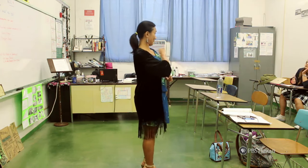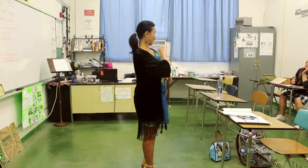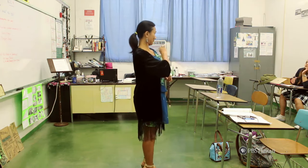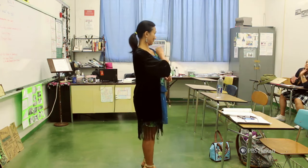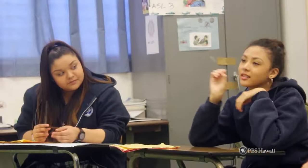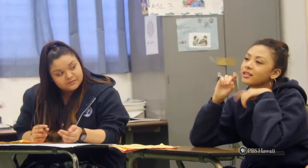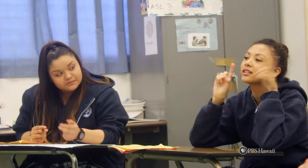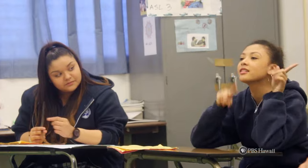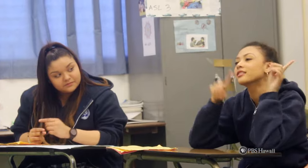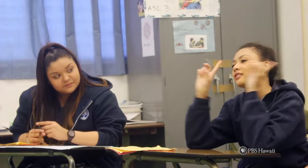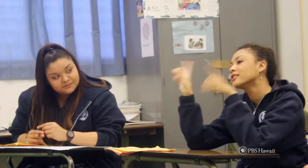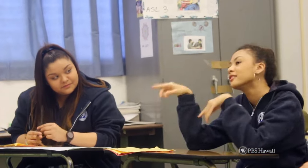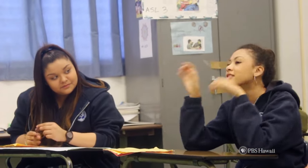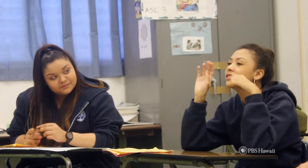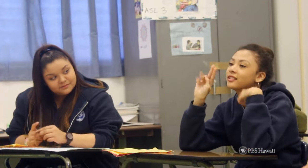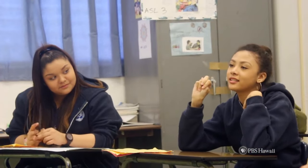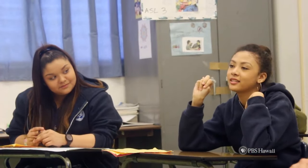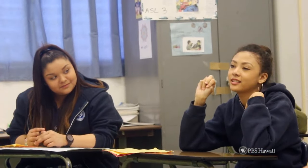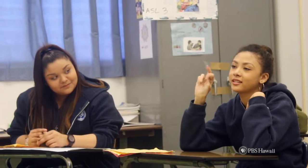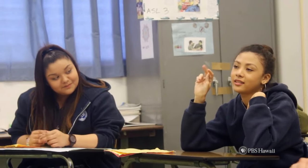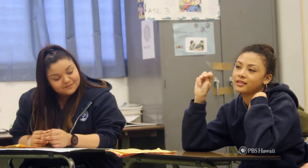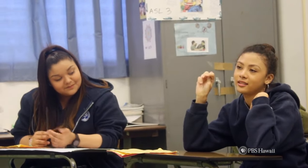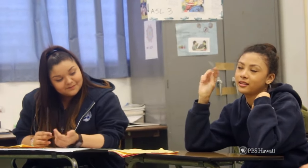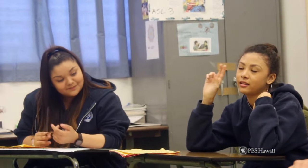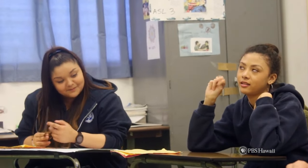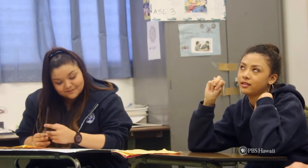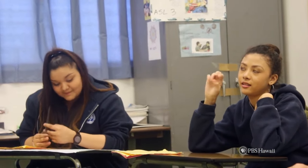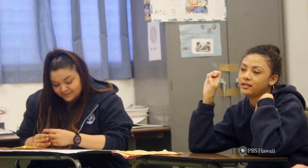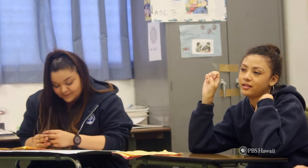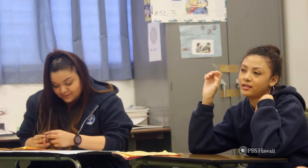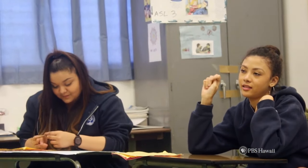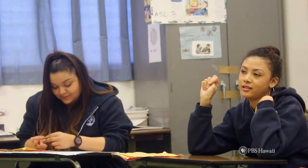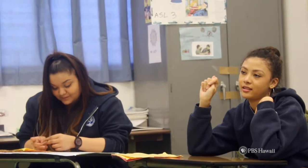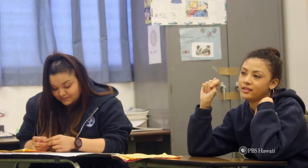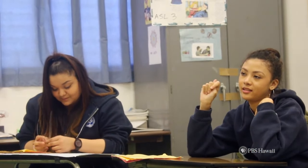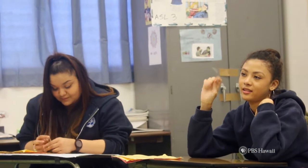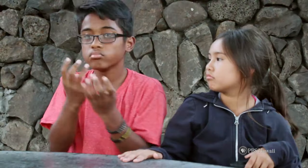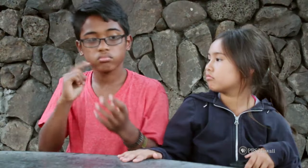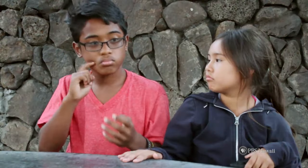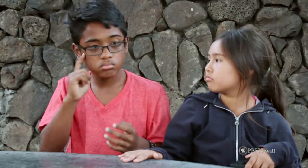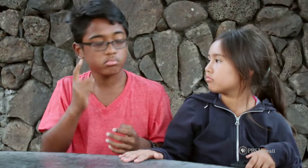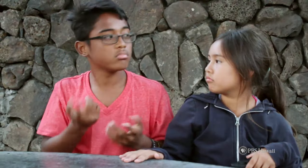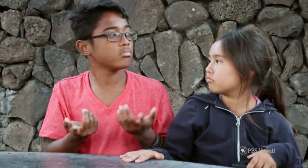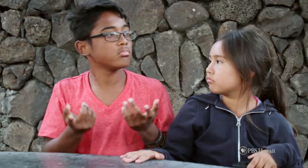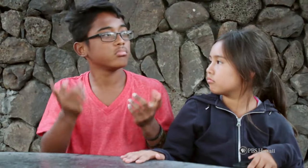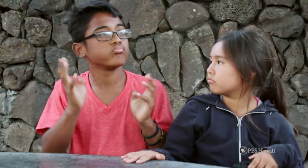years ago. It was very different and it kept me stable. I realize I enjoy working with